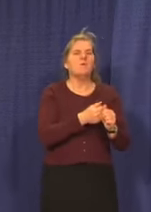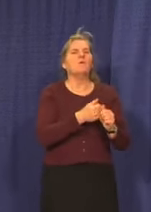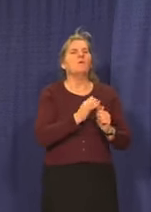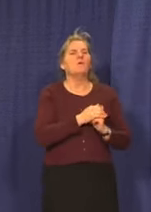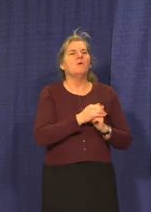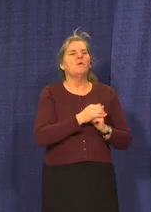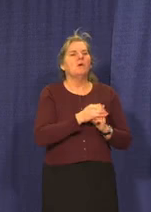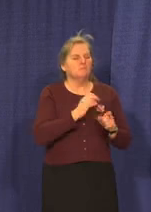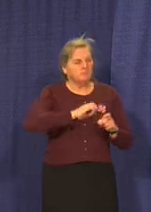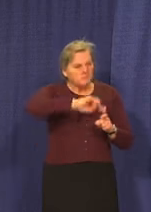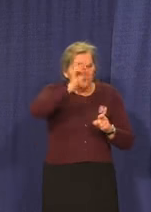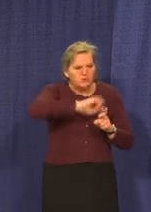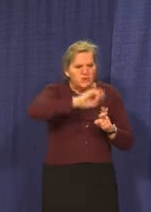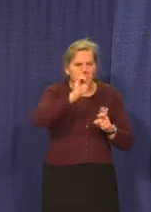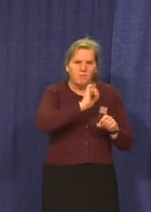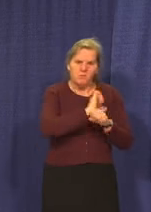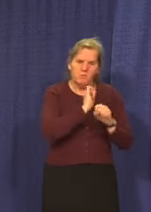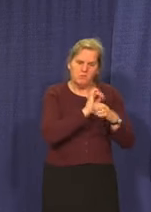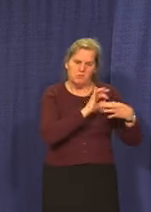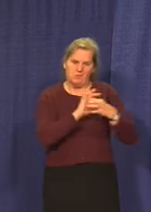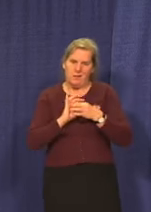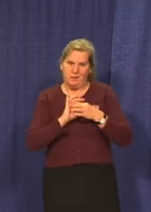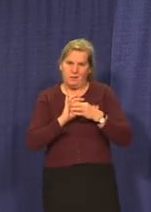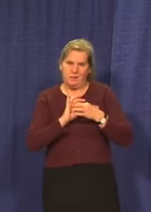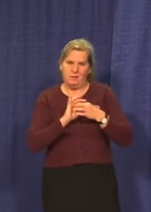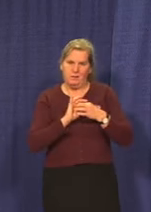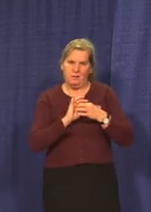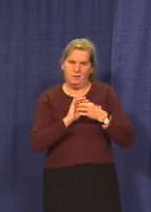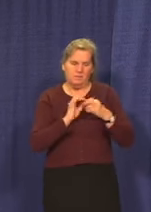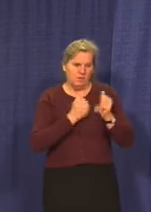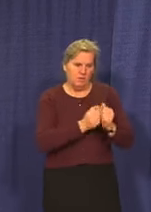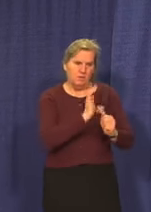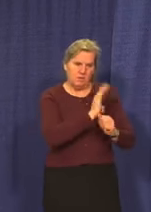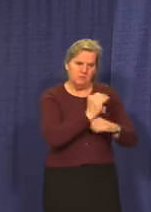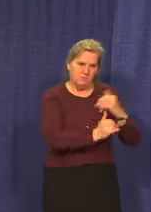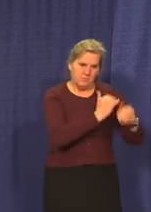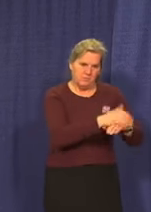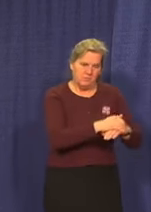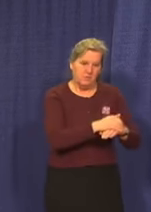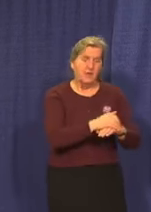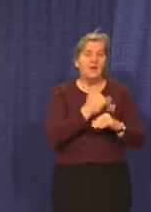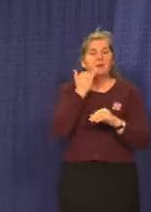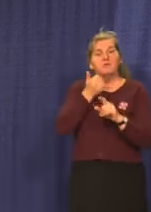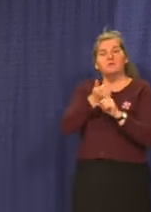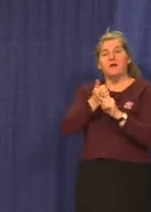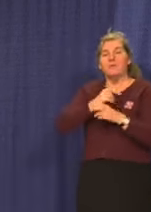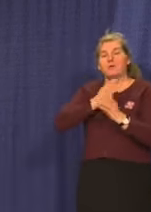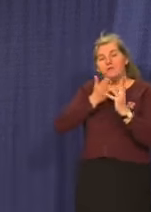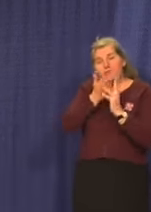TO YUKON FOR WORK PURPOSES. PEOPLE TRANSITIONING THROUGH YUKON -- TRANSITING THROUGH